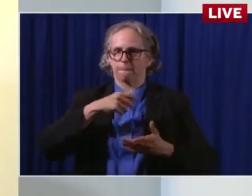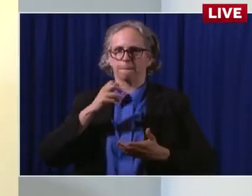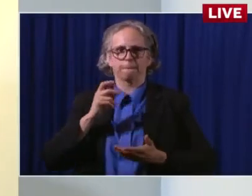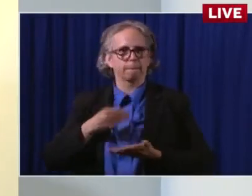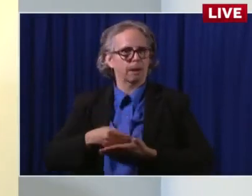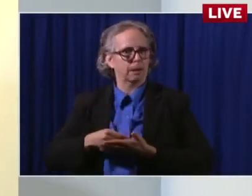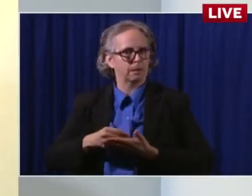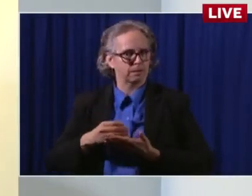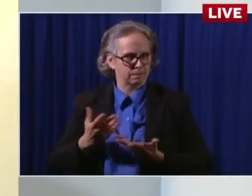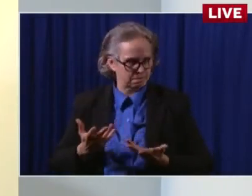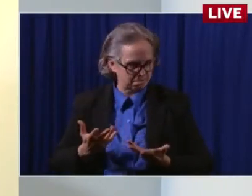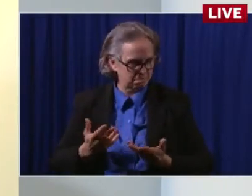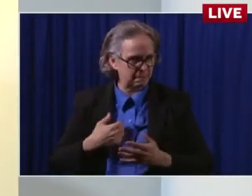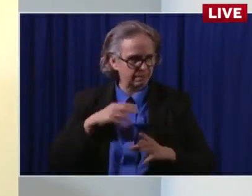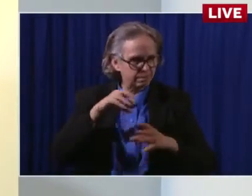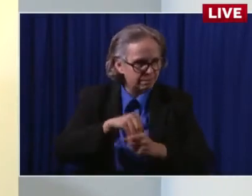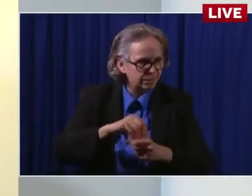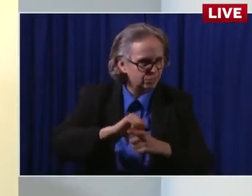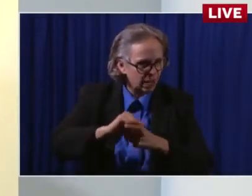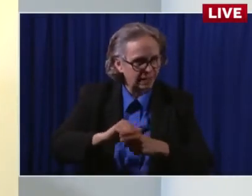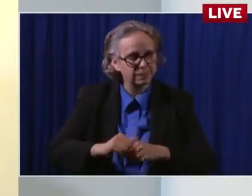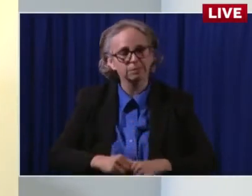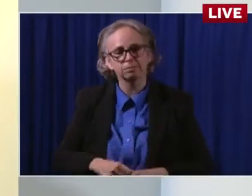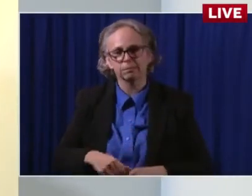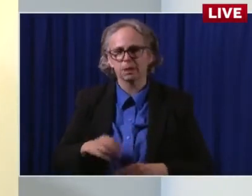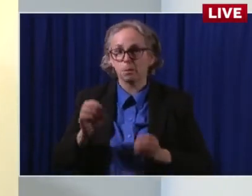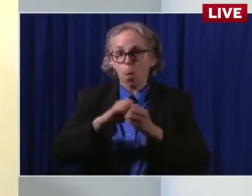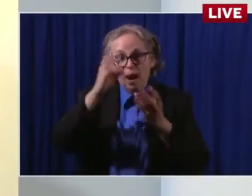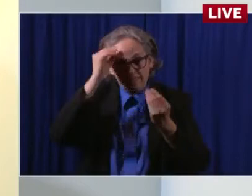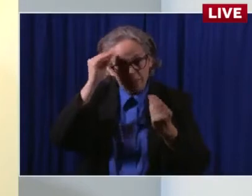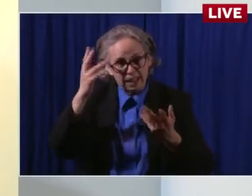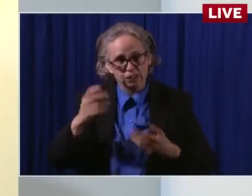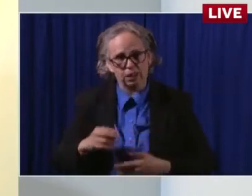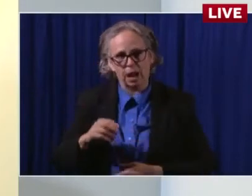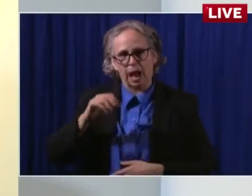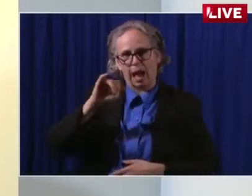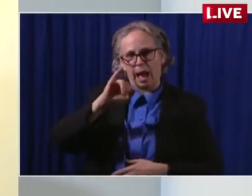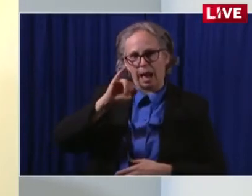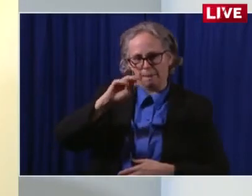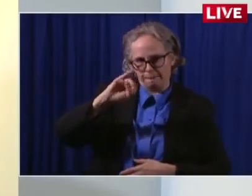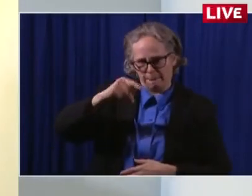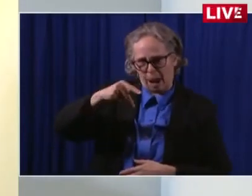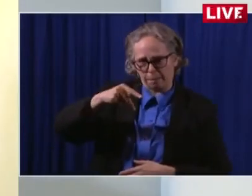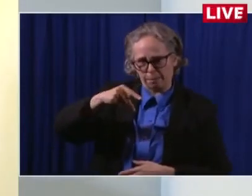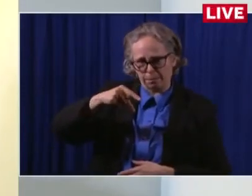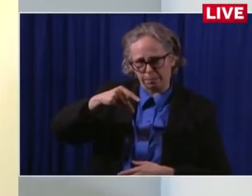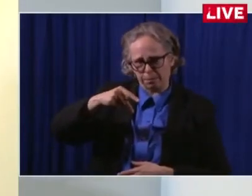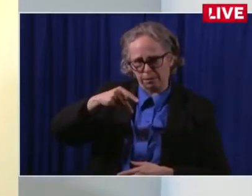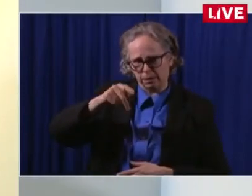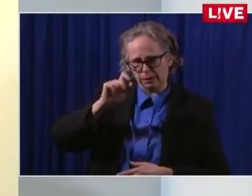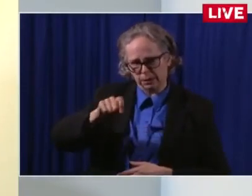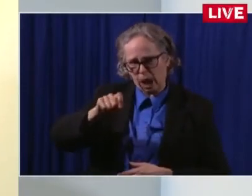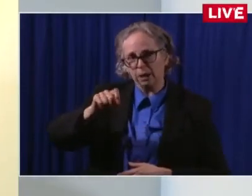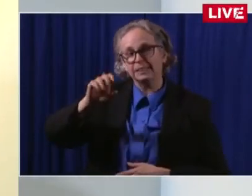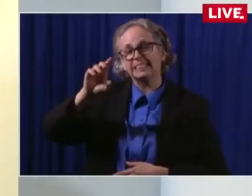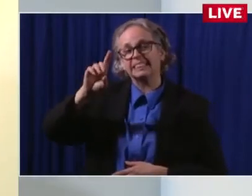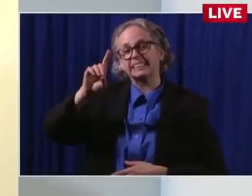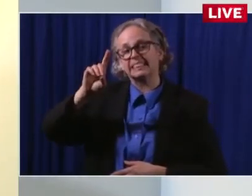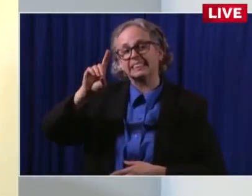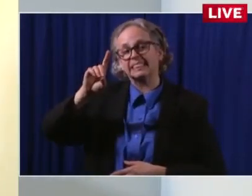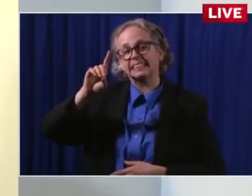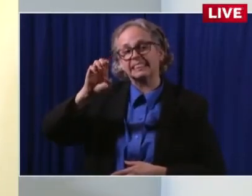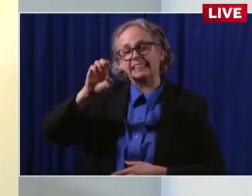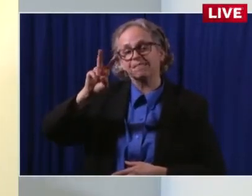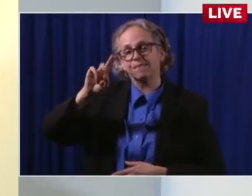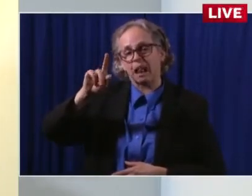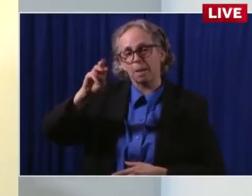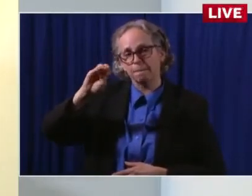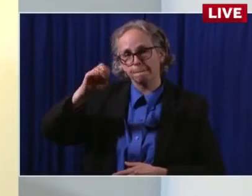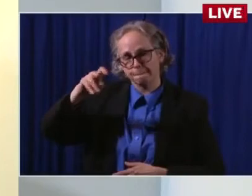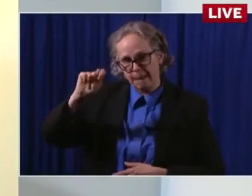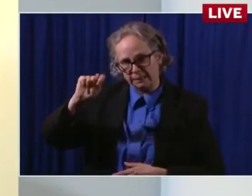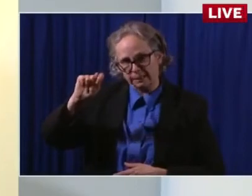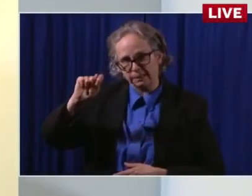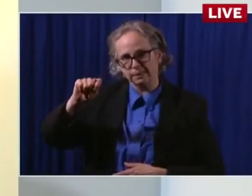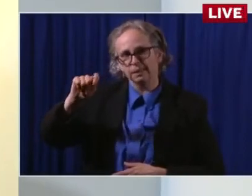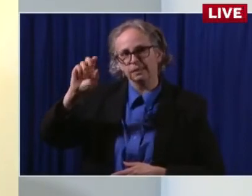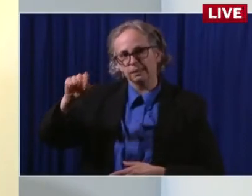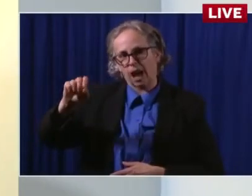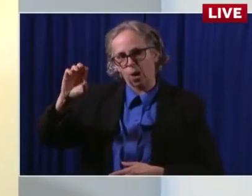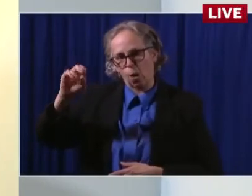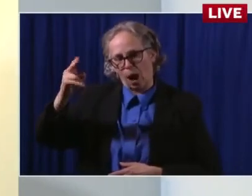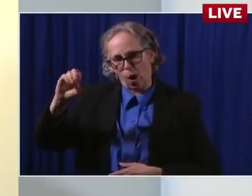IT WILL PROVIDE UP TO $3000 OF TRAINING REIMBURSEMENT FOR AN INDIVIDUAL, AND YOU CAN FIND OUT MORE INFORMATION AT IMAP.